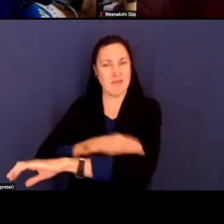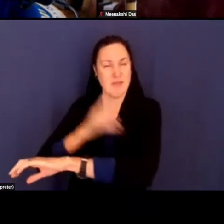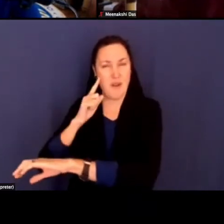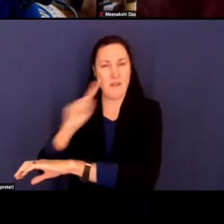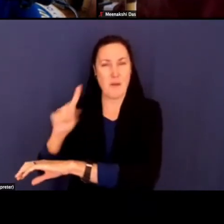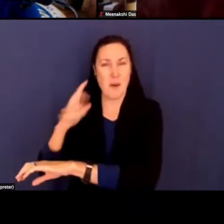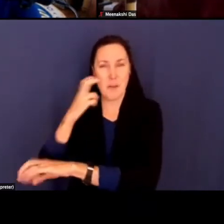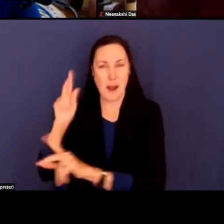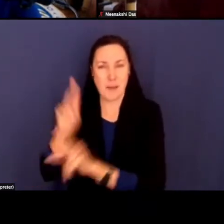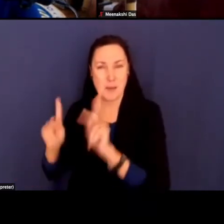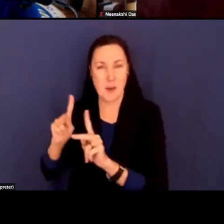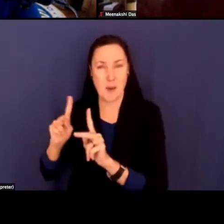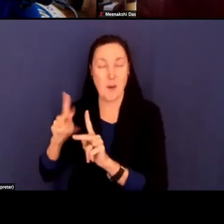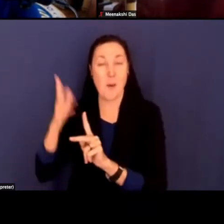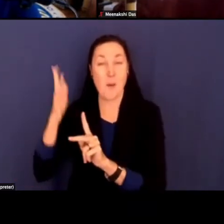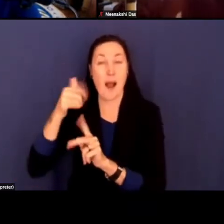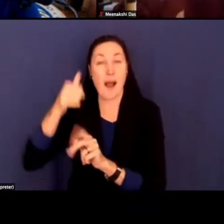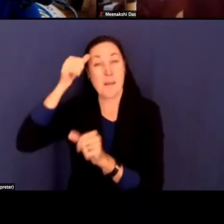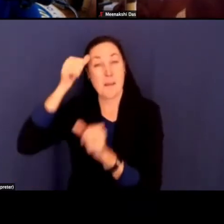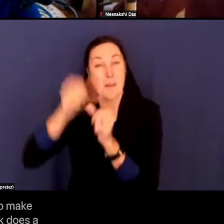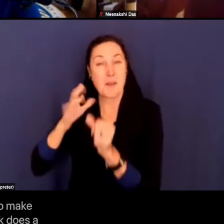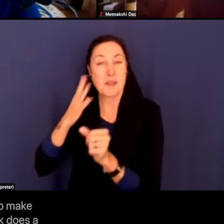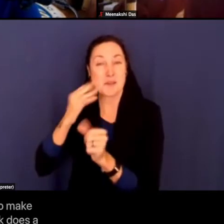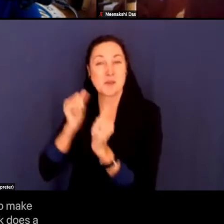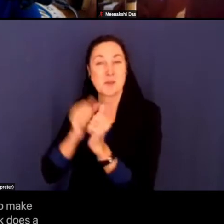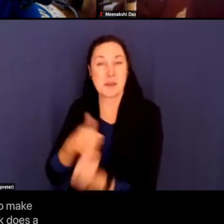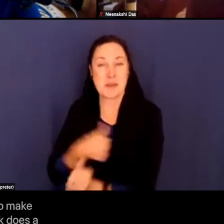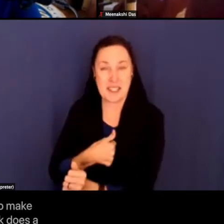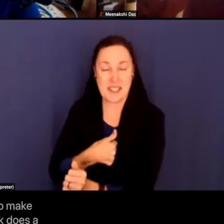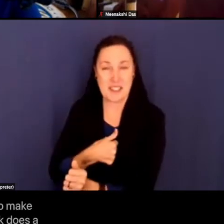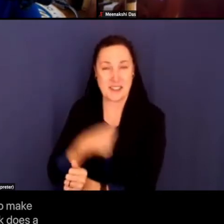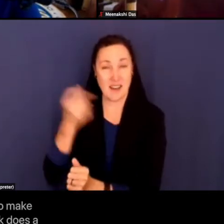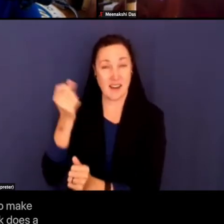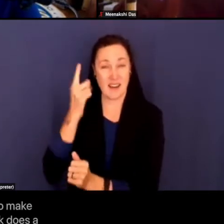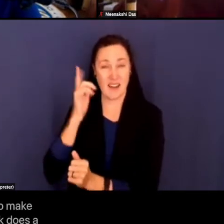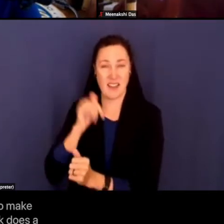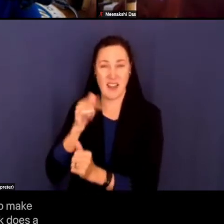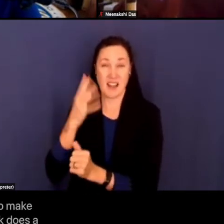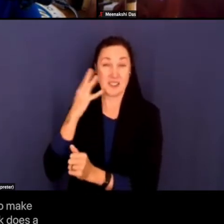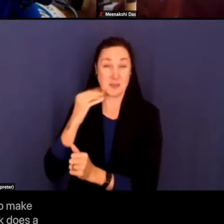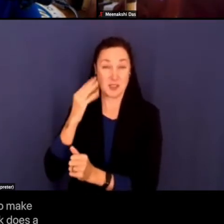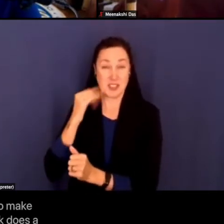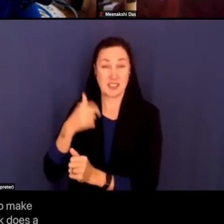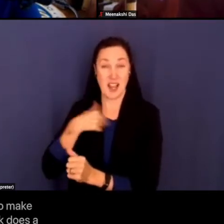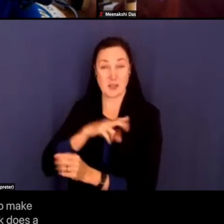collaborating on that trying to bring more blind students in. It's about making a more inclusive